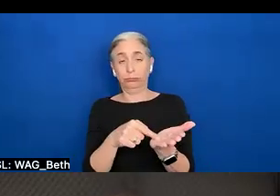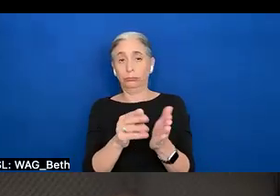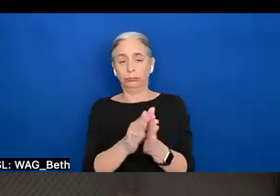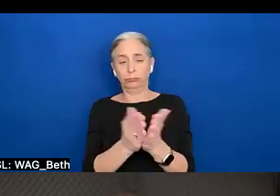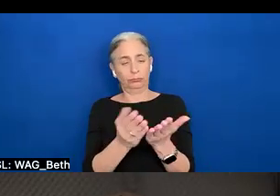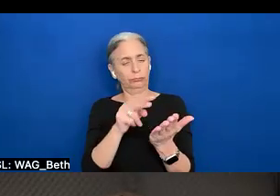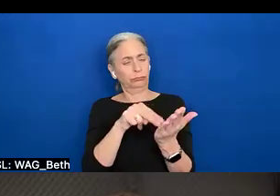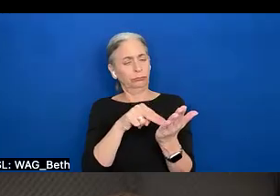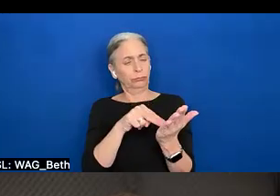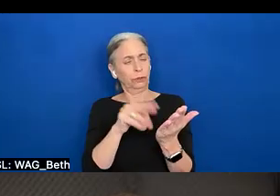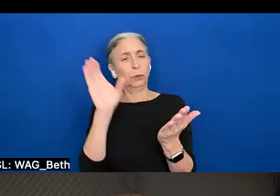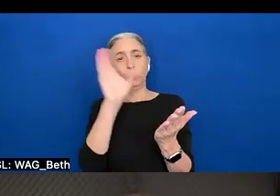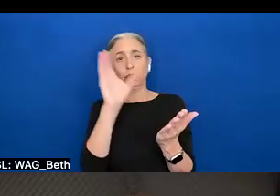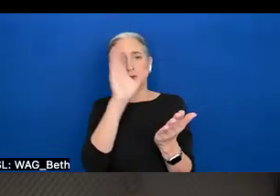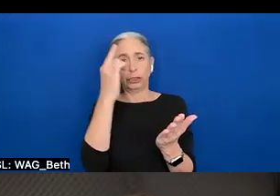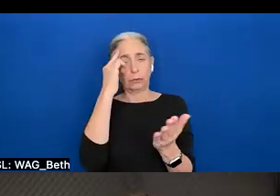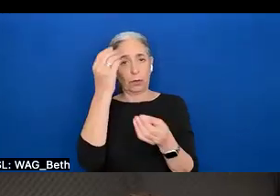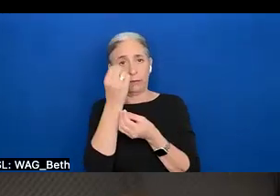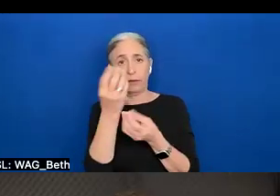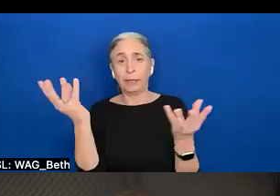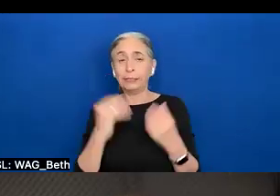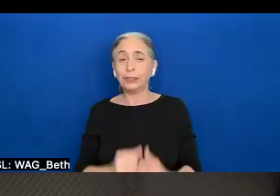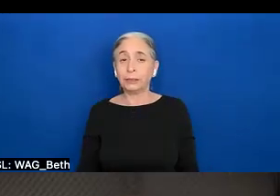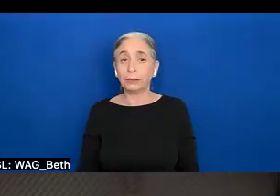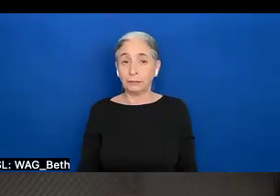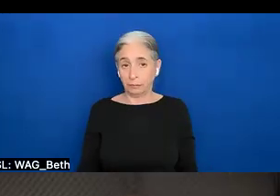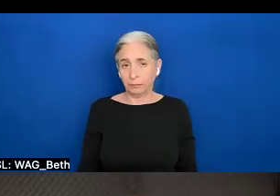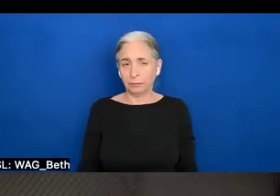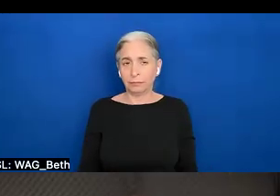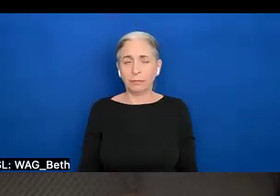you are searching for information that is interesting